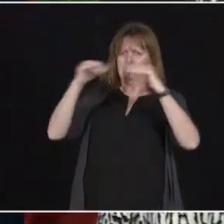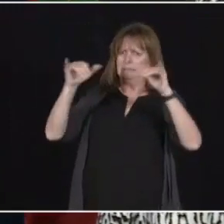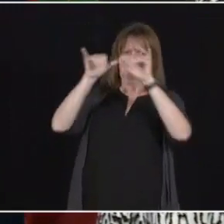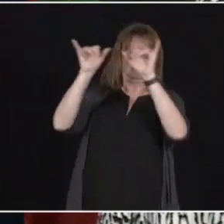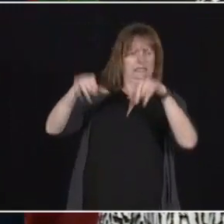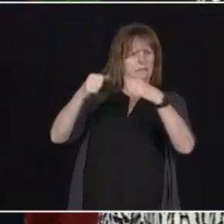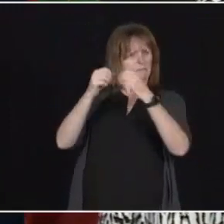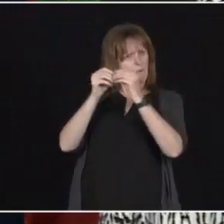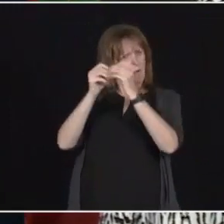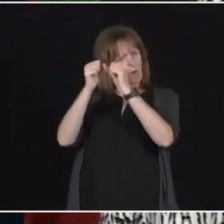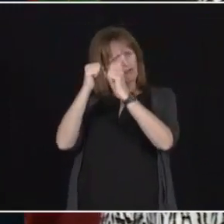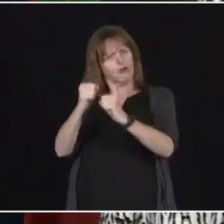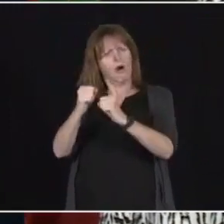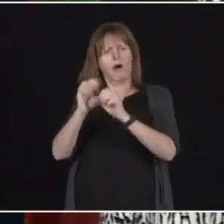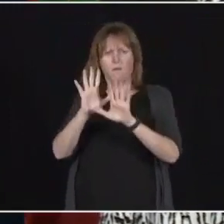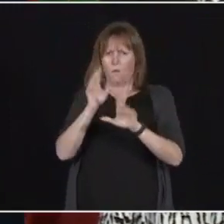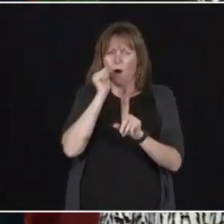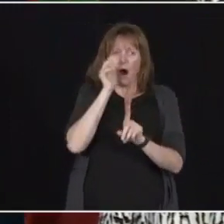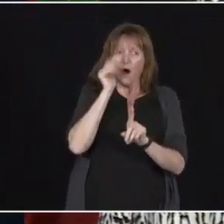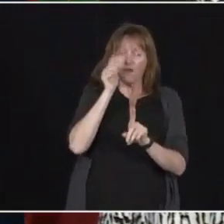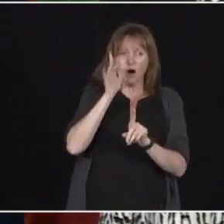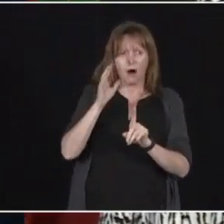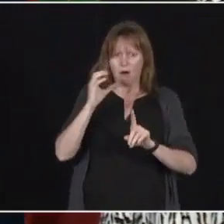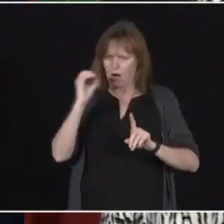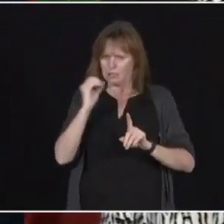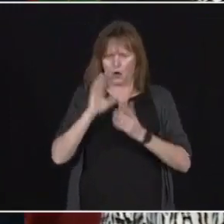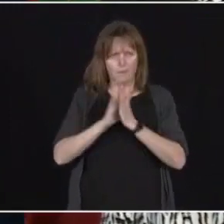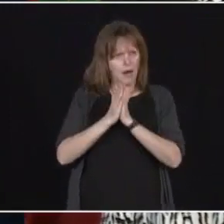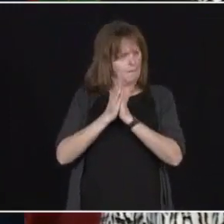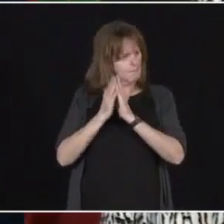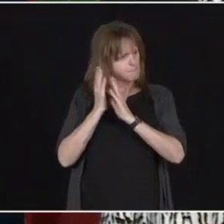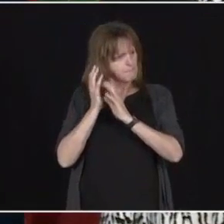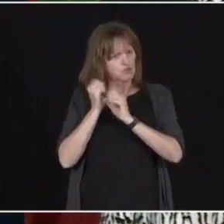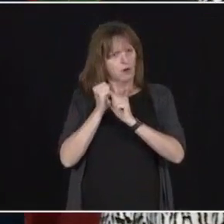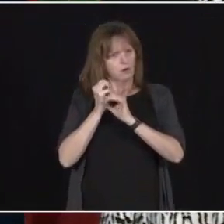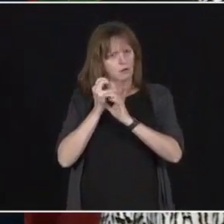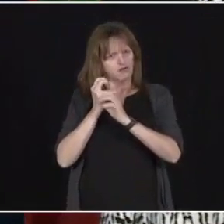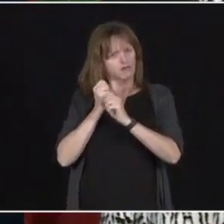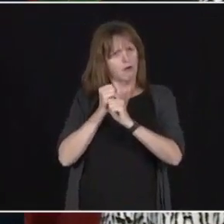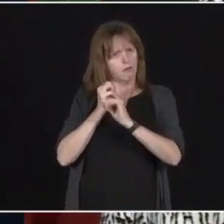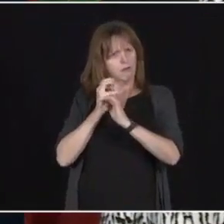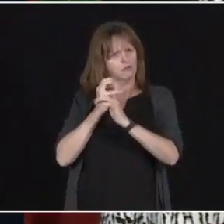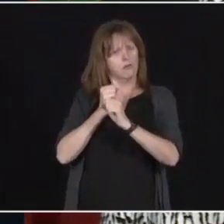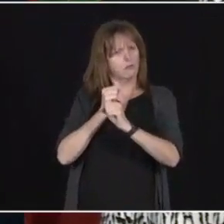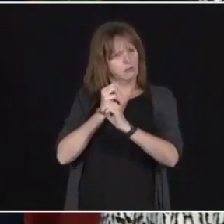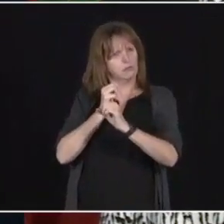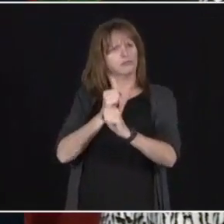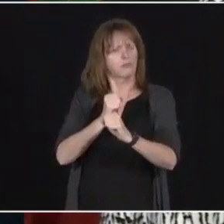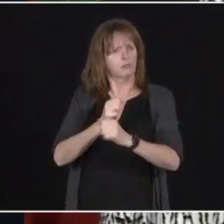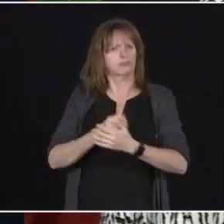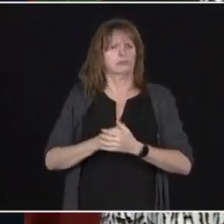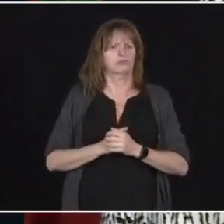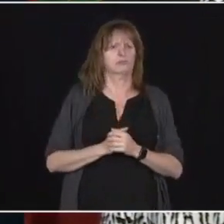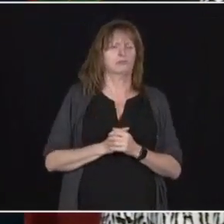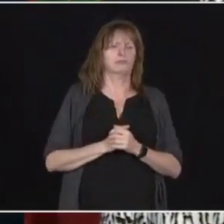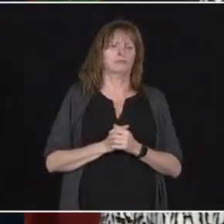So, we are doing everything we can and we are building stronger systems right across the board and every day, as a province, we are